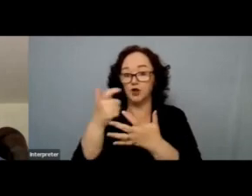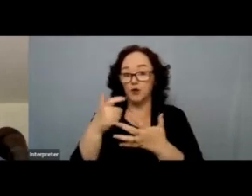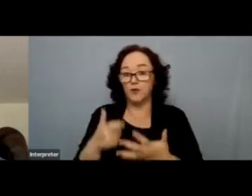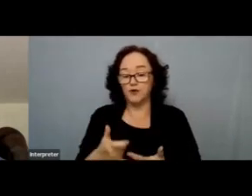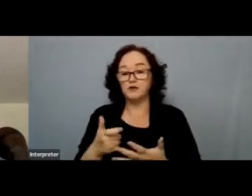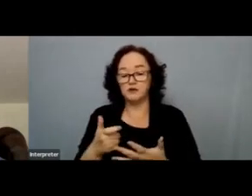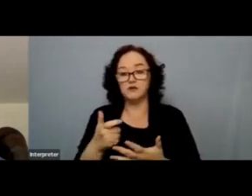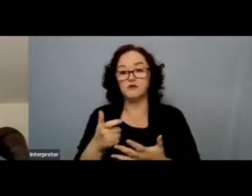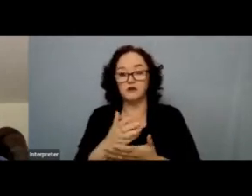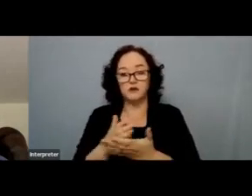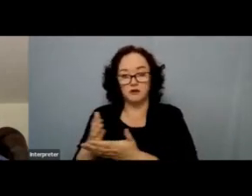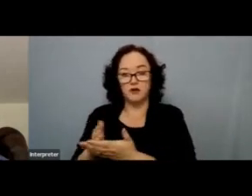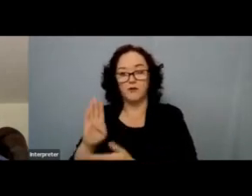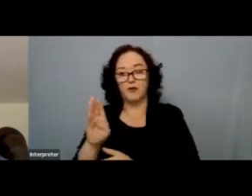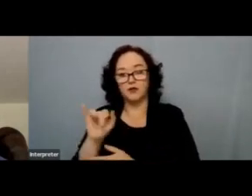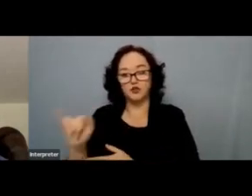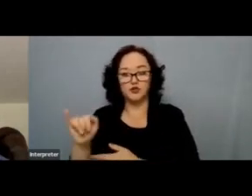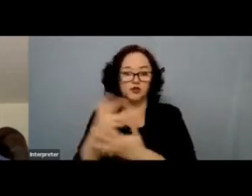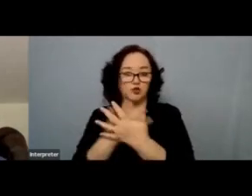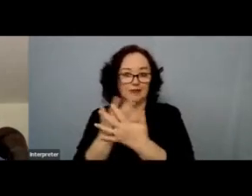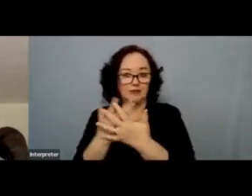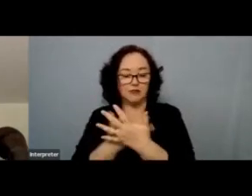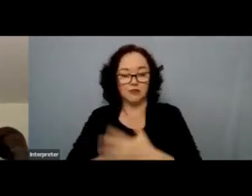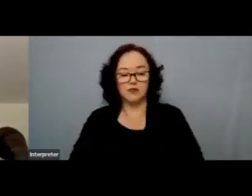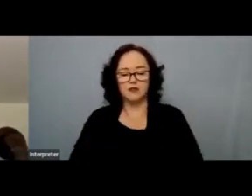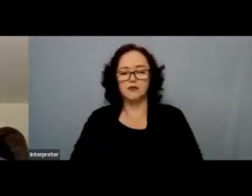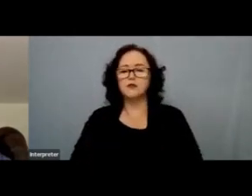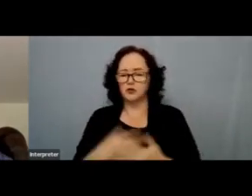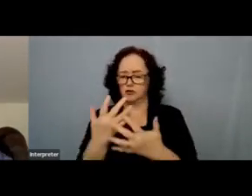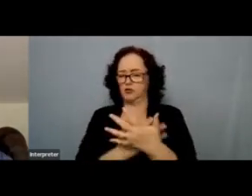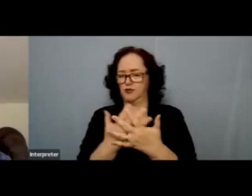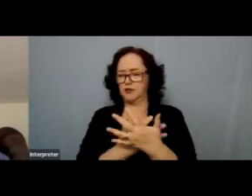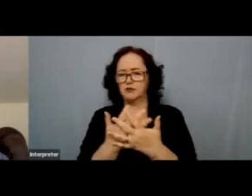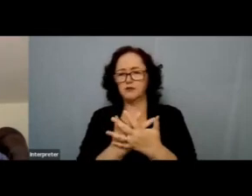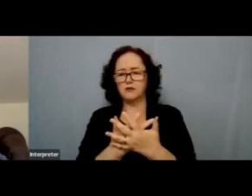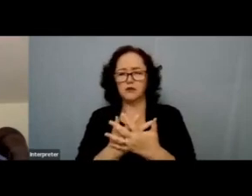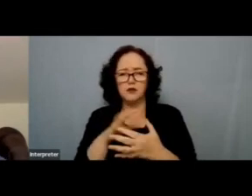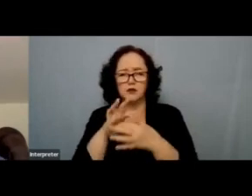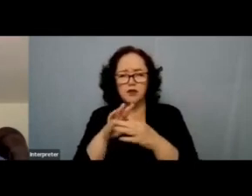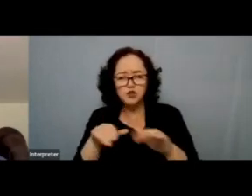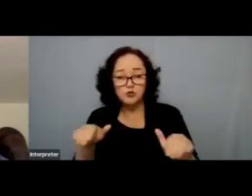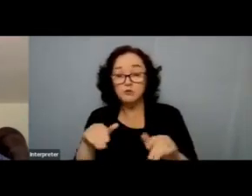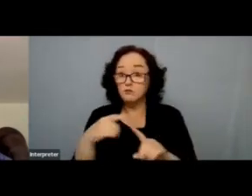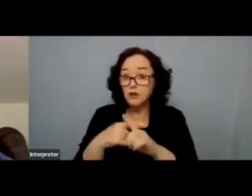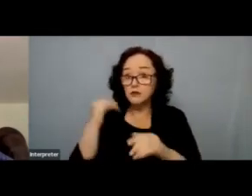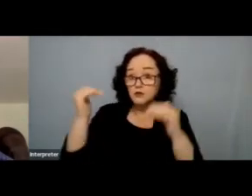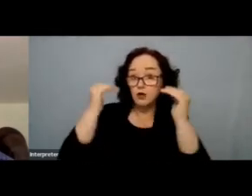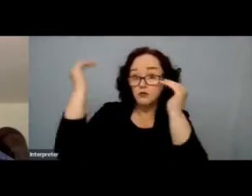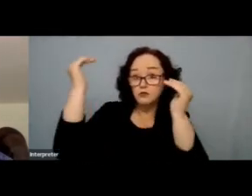screening. When we talk about screening for brain injury in children and adults within the child welfare system, we're